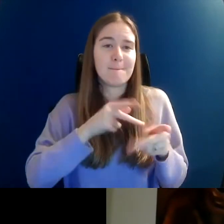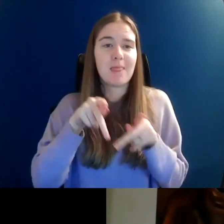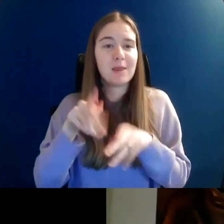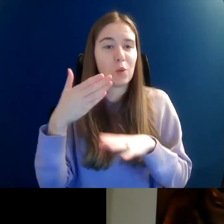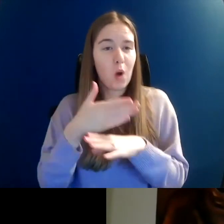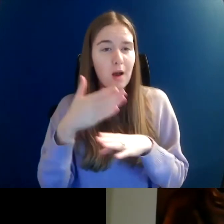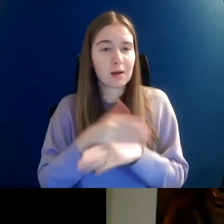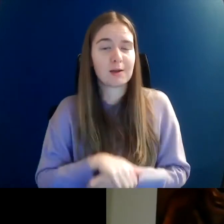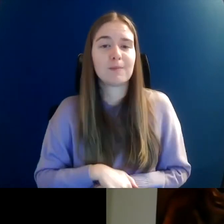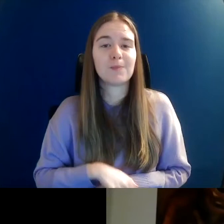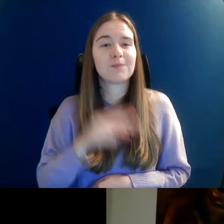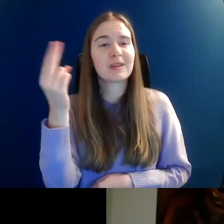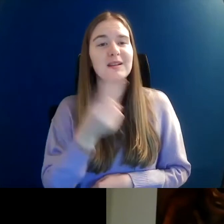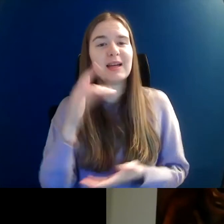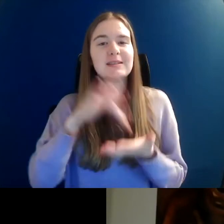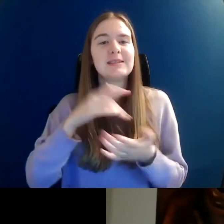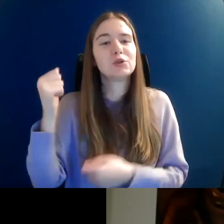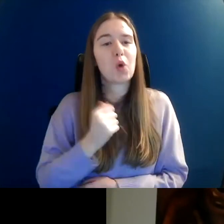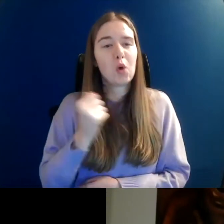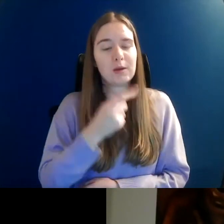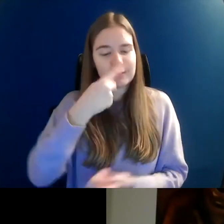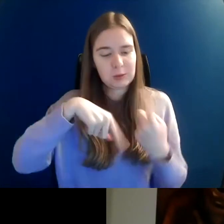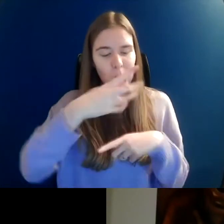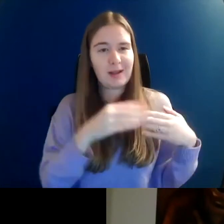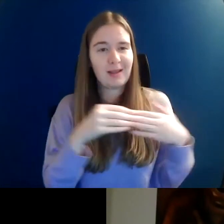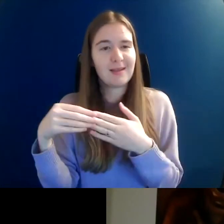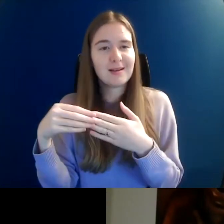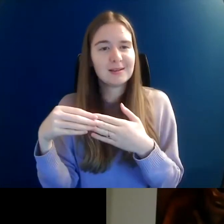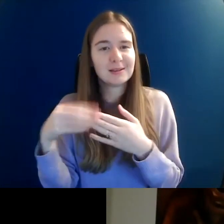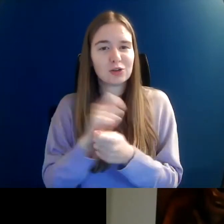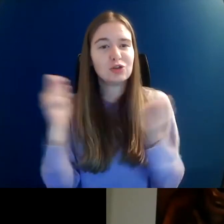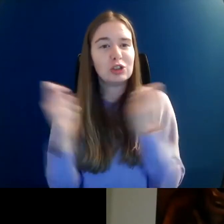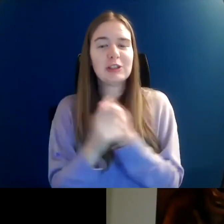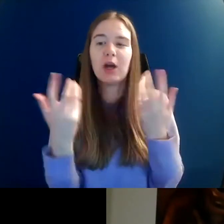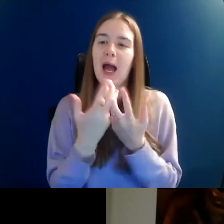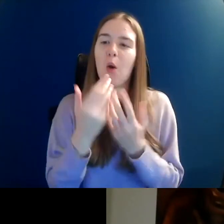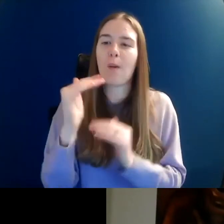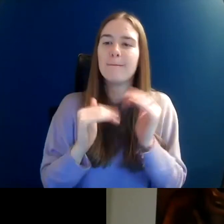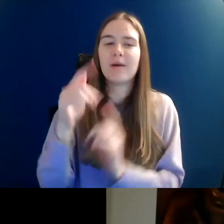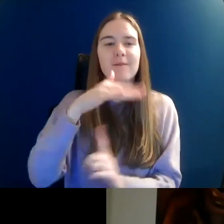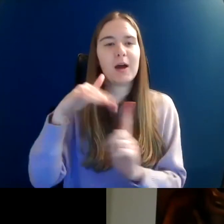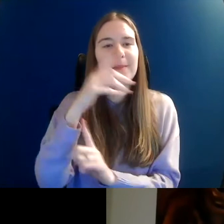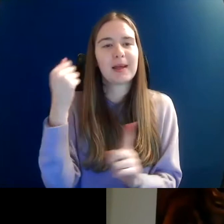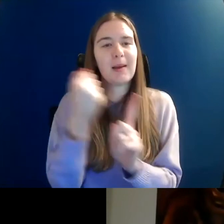and speaking about these issues, can we be the driving force to changing how built environments can tackle the climate crisis?